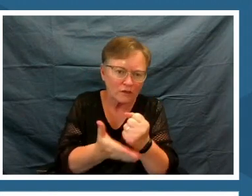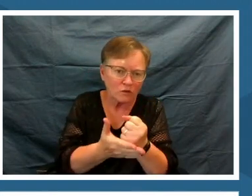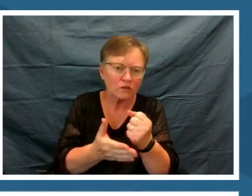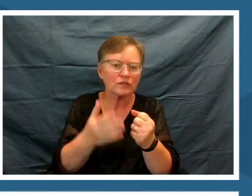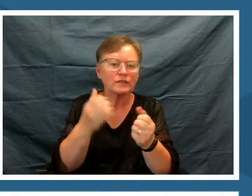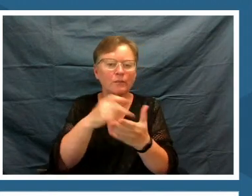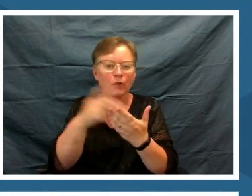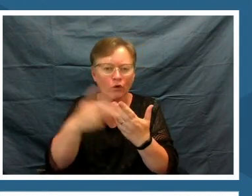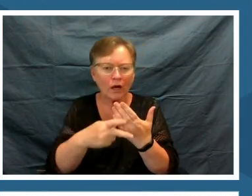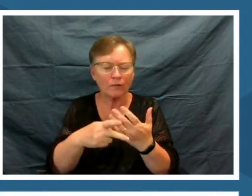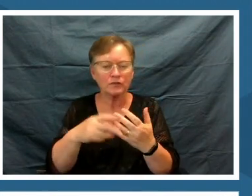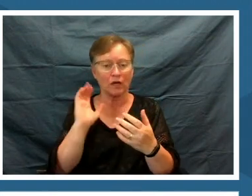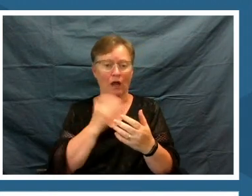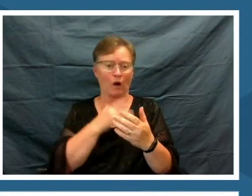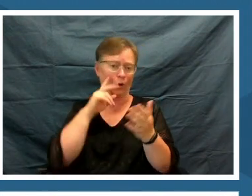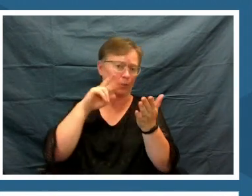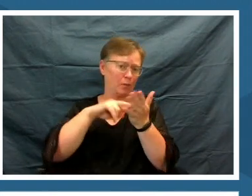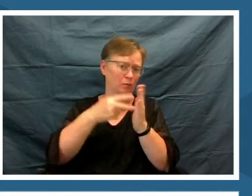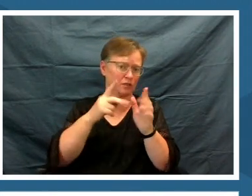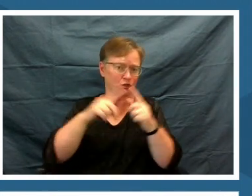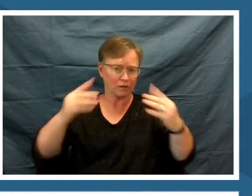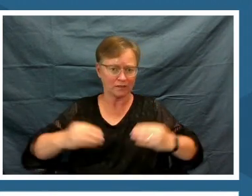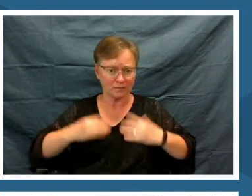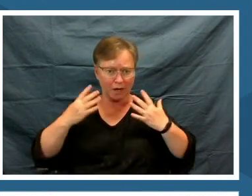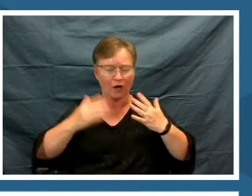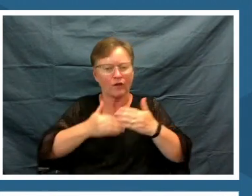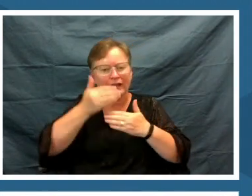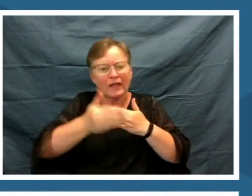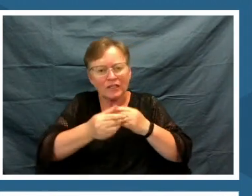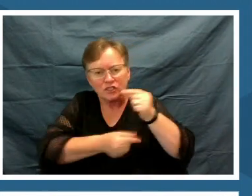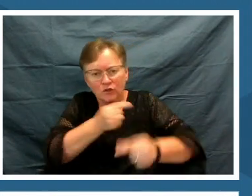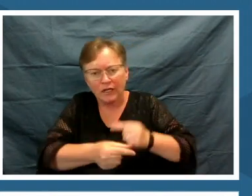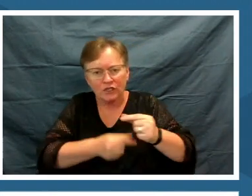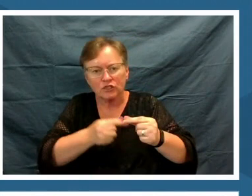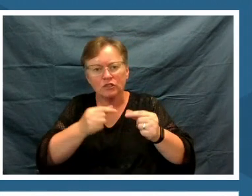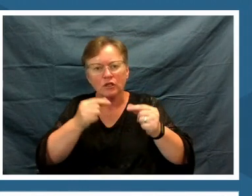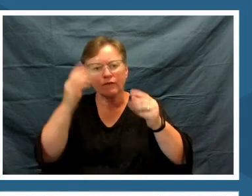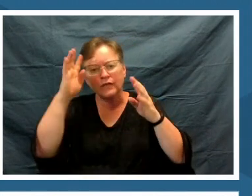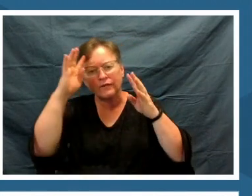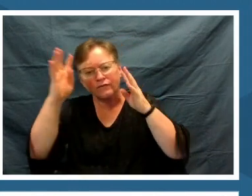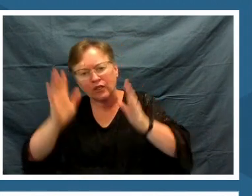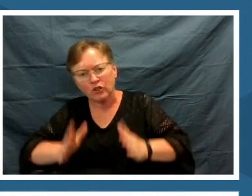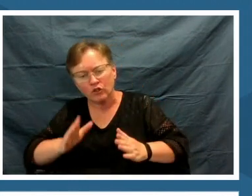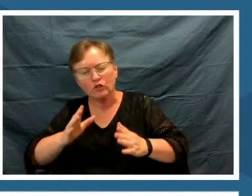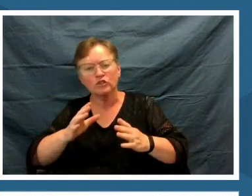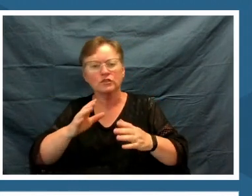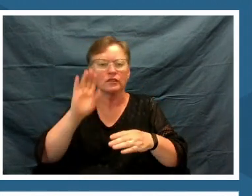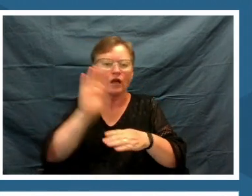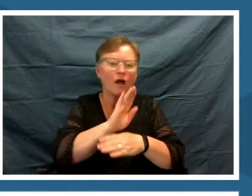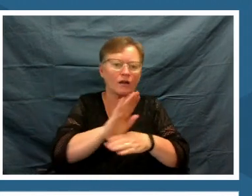generation of inventors and entrepreneurs by providing